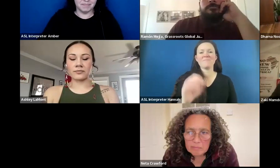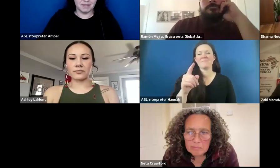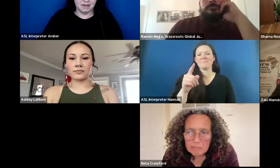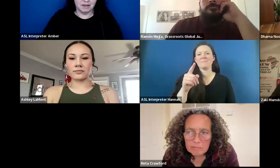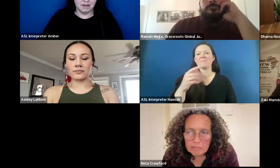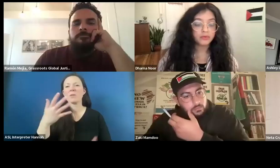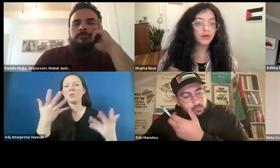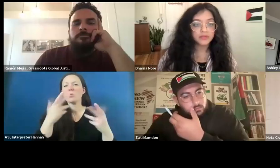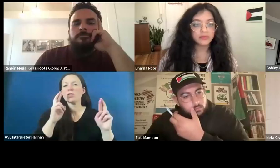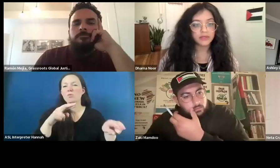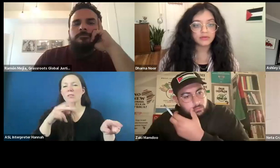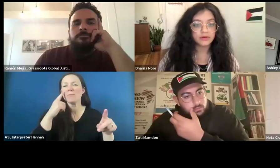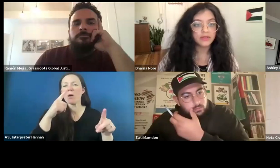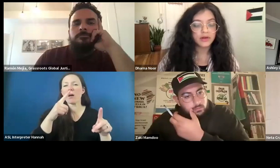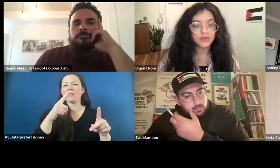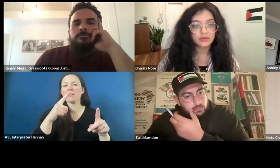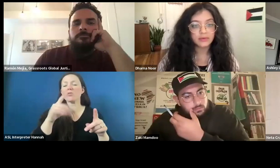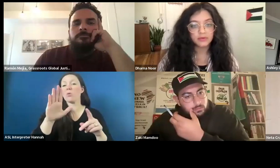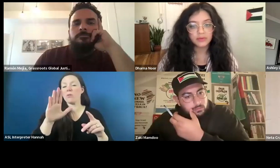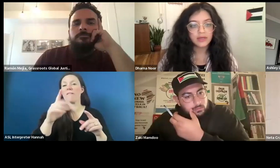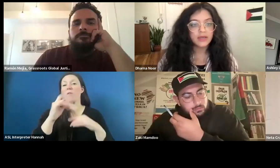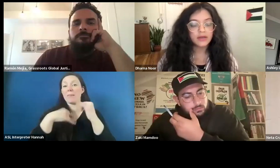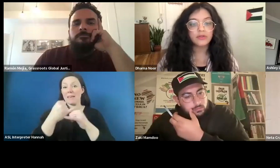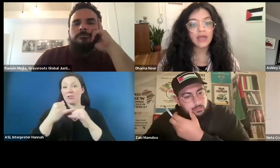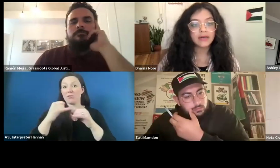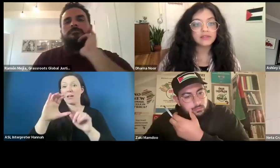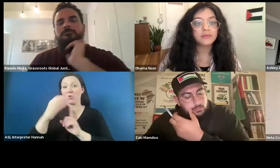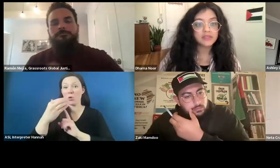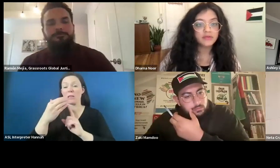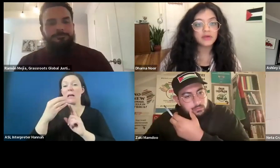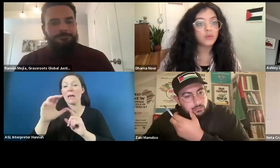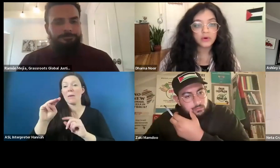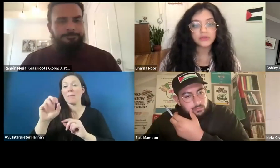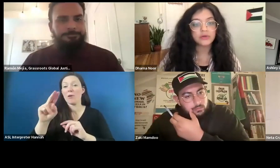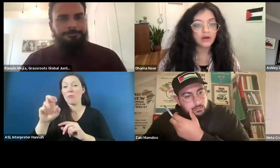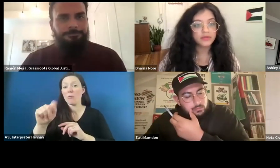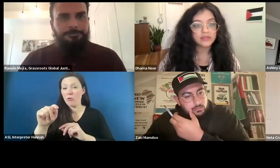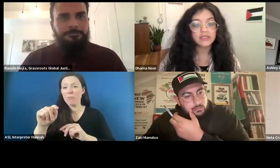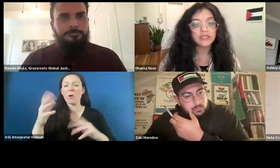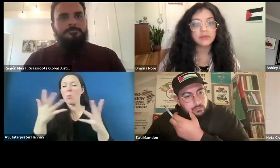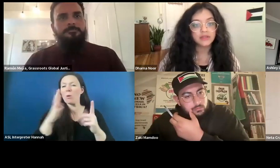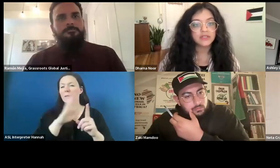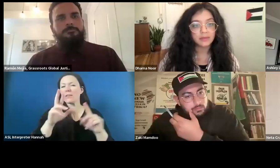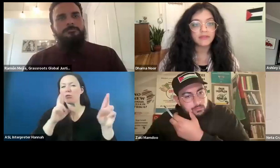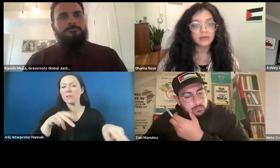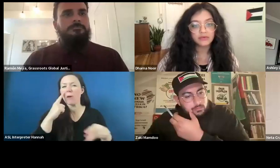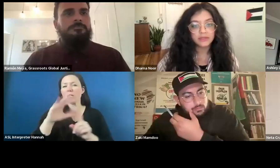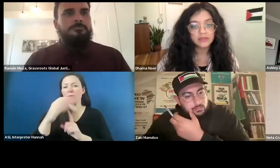militarization broadly been from the international climate movement? And are there any specific wars or conflicts that need to be lifted up in that movement?